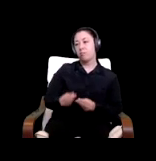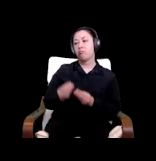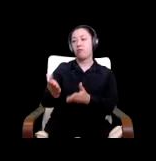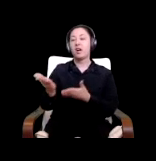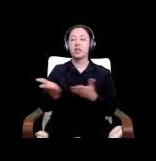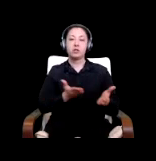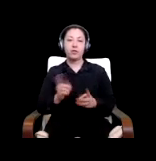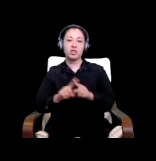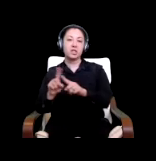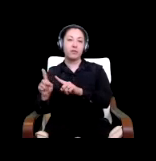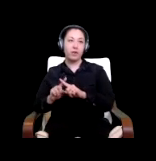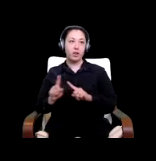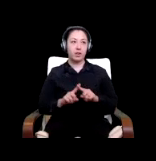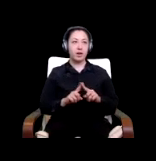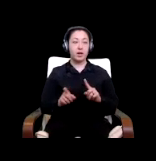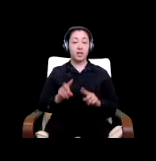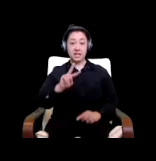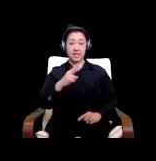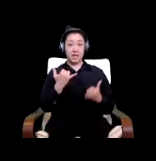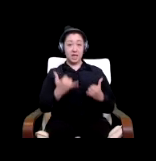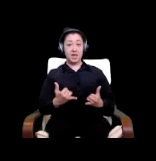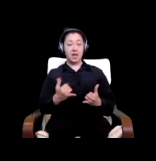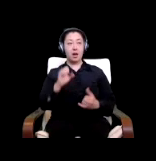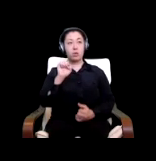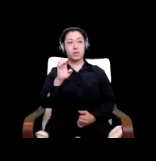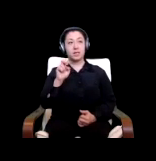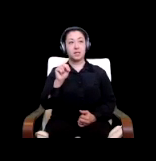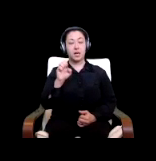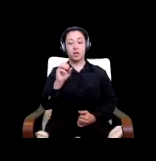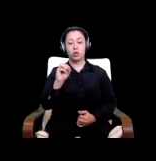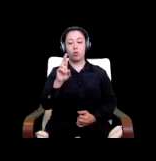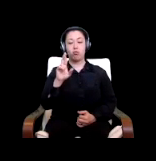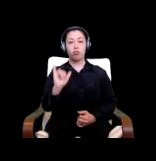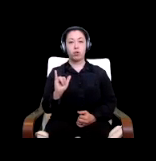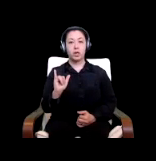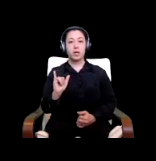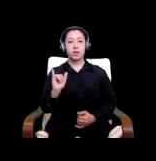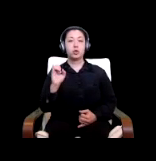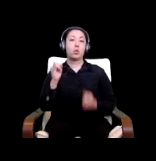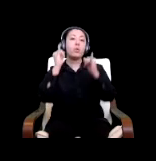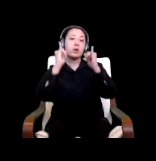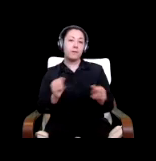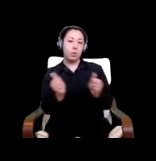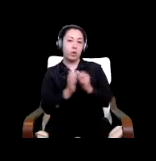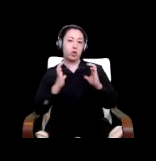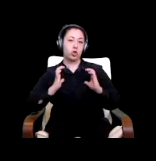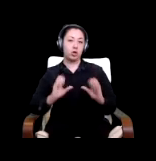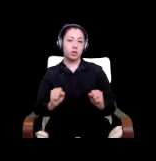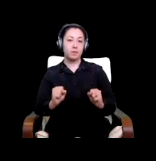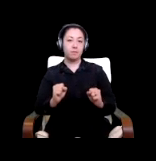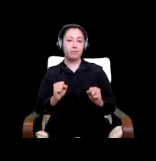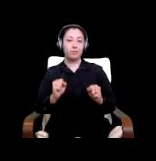Next is sensory and individuals with CHARGE have multiple sensory loss. Their vision,